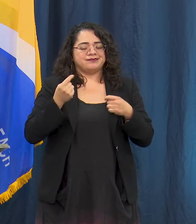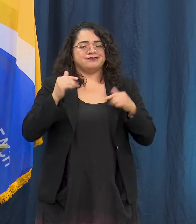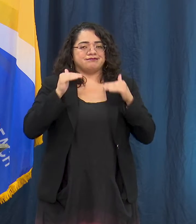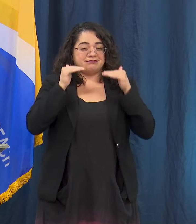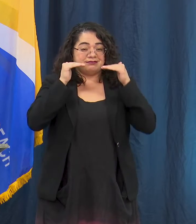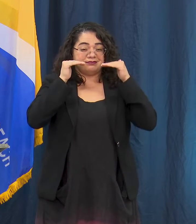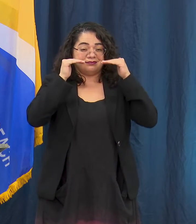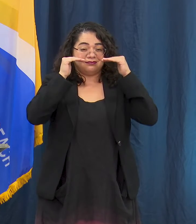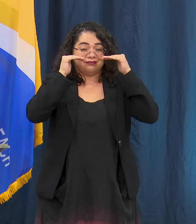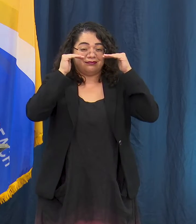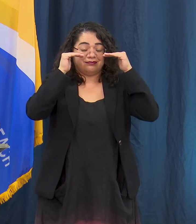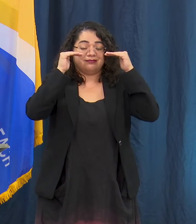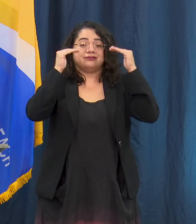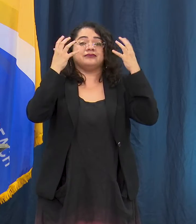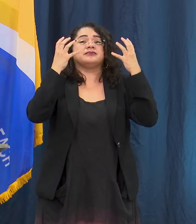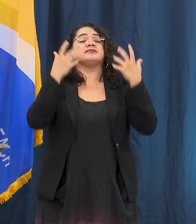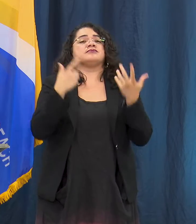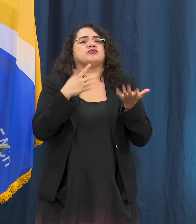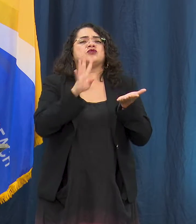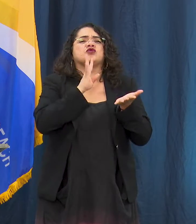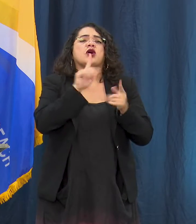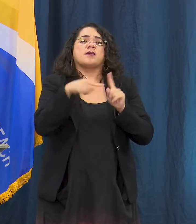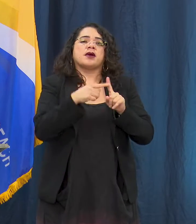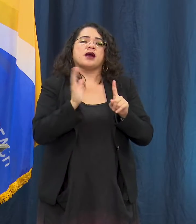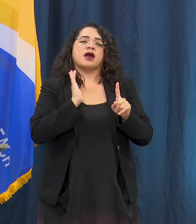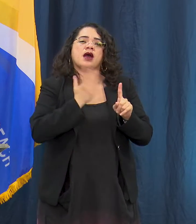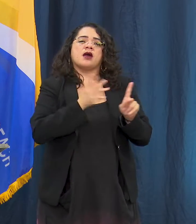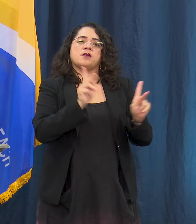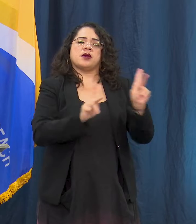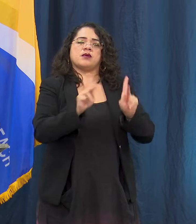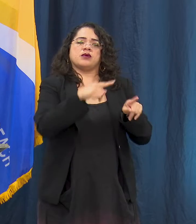long term care facilities who pass. I learned that the grandfather to my children